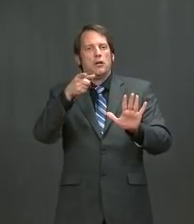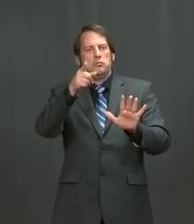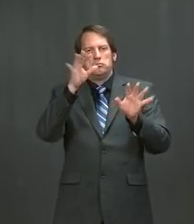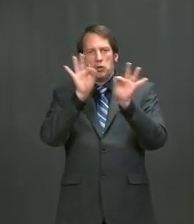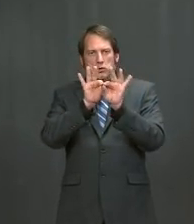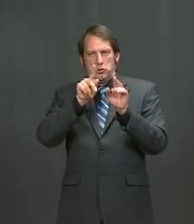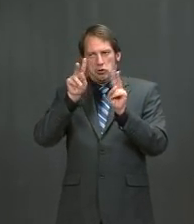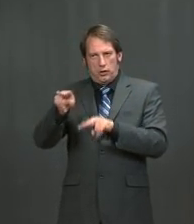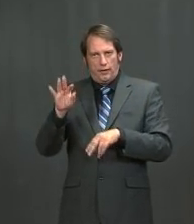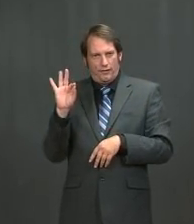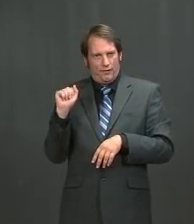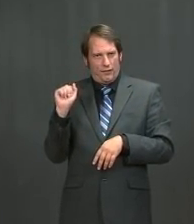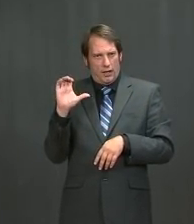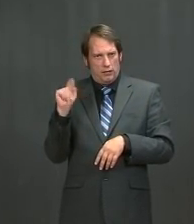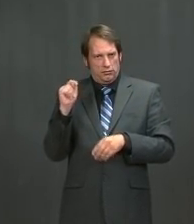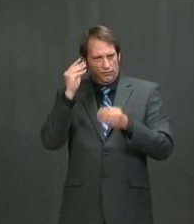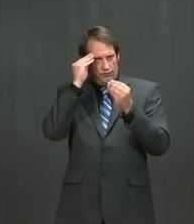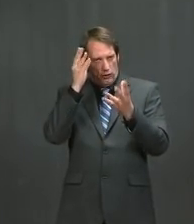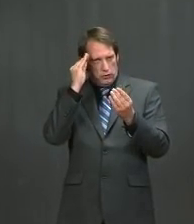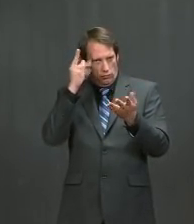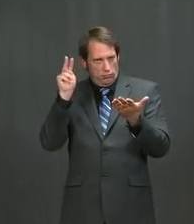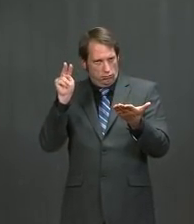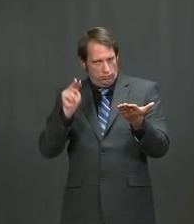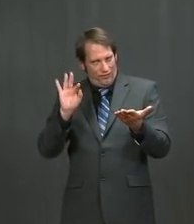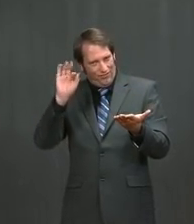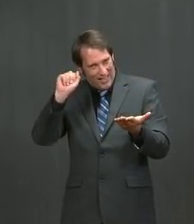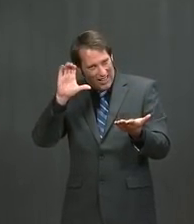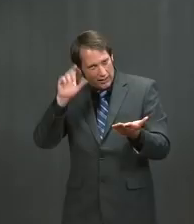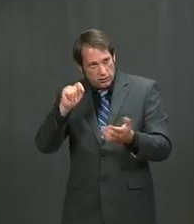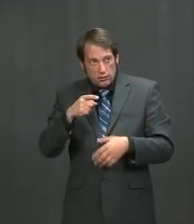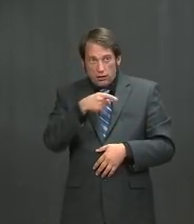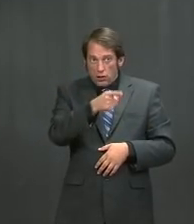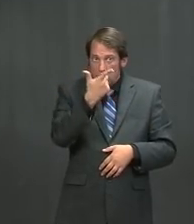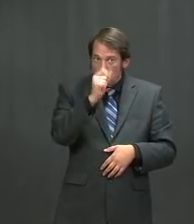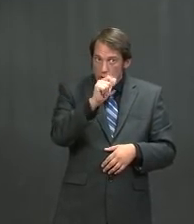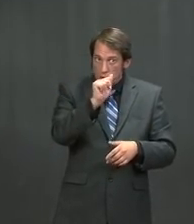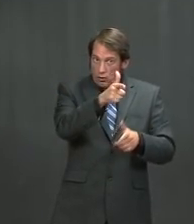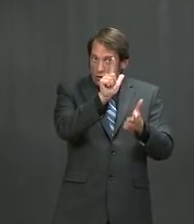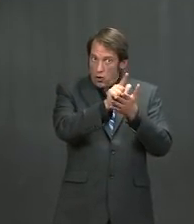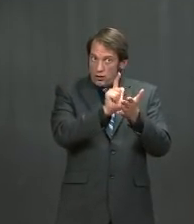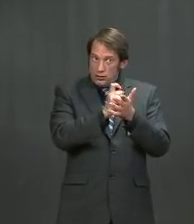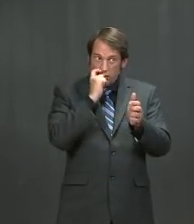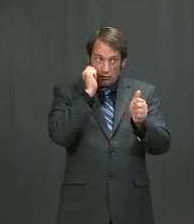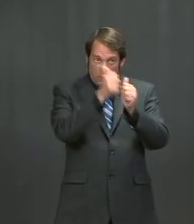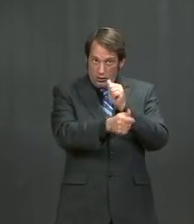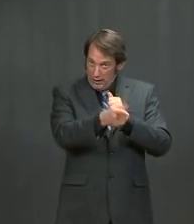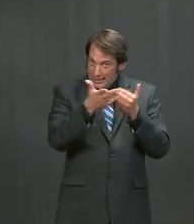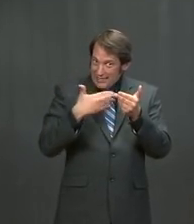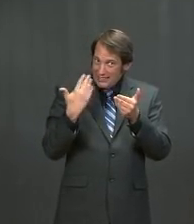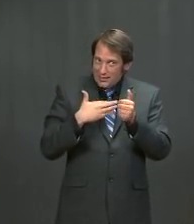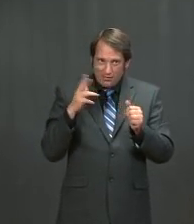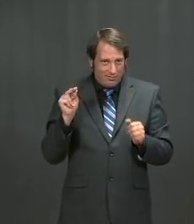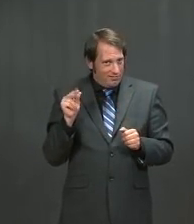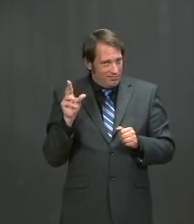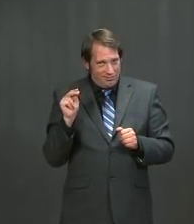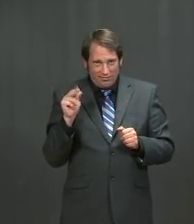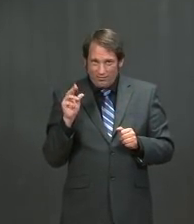for people across the state of Georgia to vote, and that's where he has concerns. Go ahead. Yeah. The Press: On semiconductors,